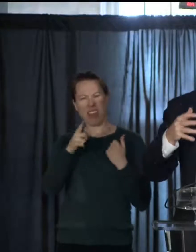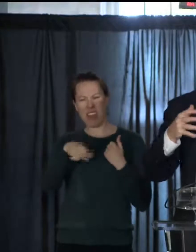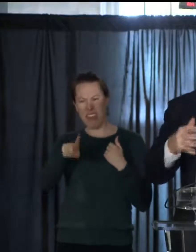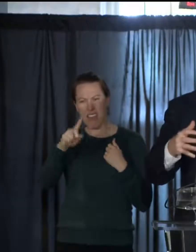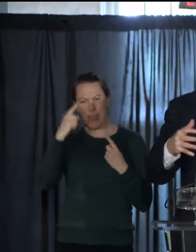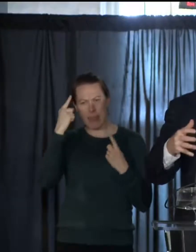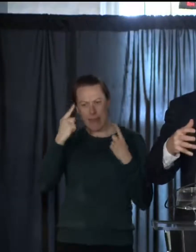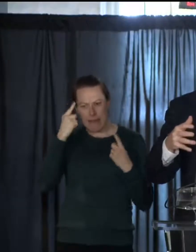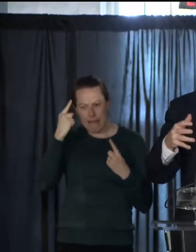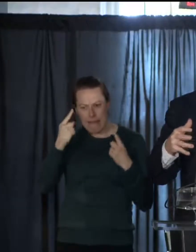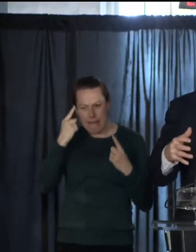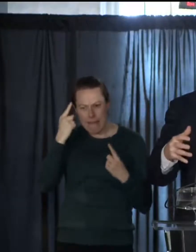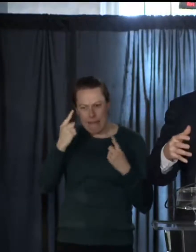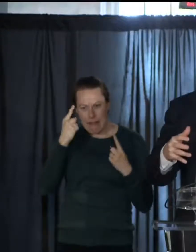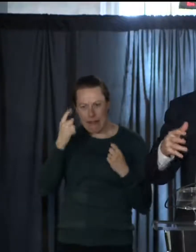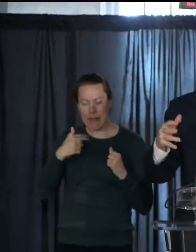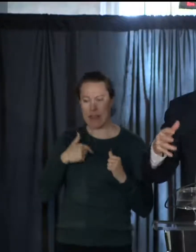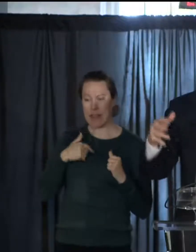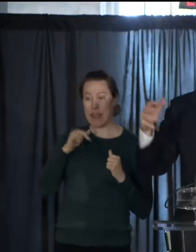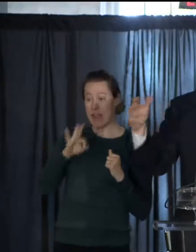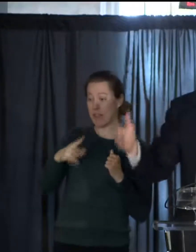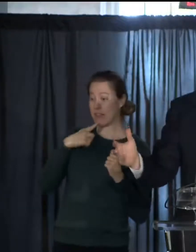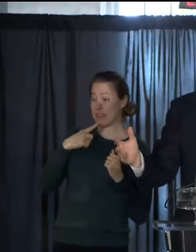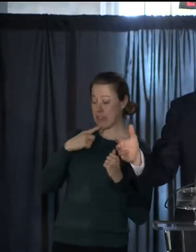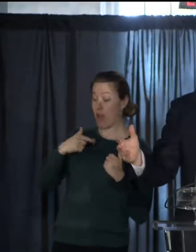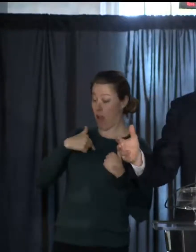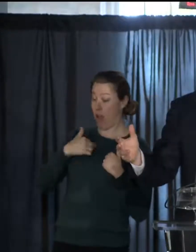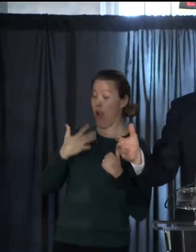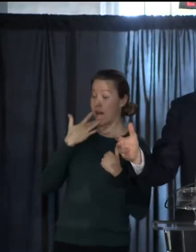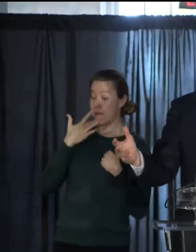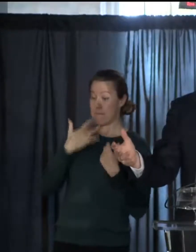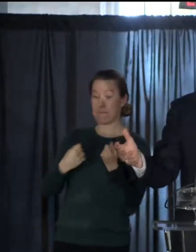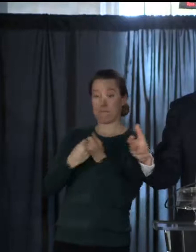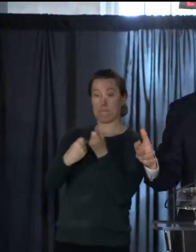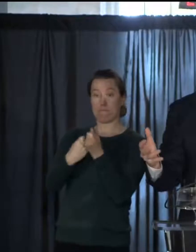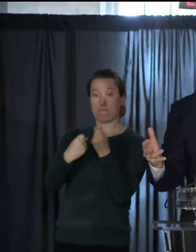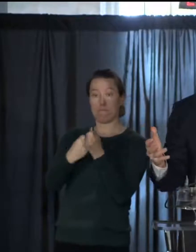SAY THEY ARE IN FAVOR OF LOCAL DECISION MAKING AND YET THEY